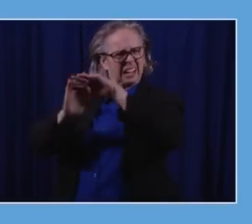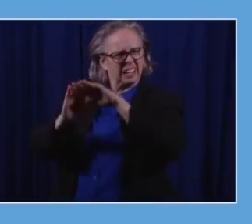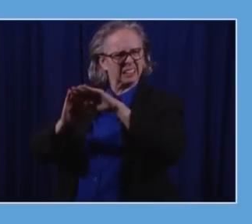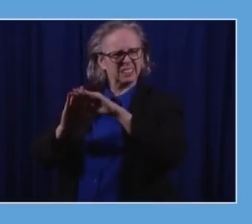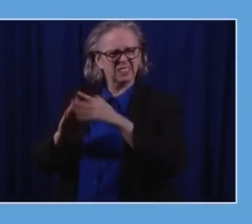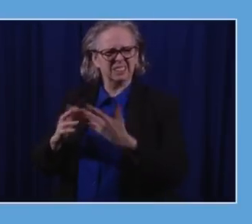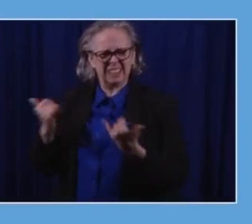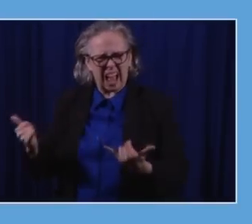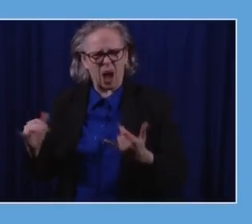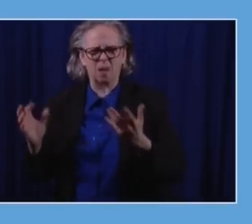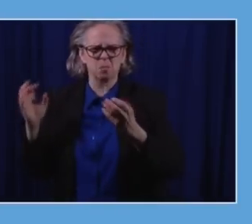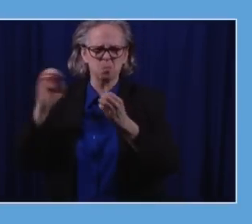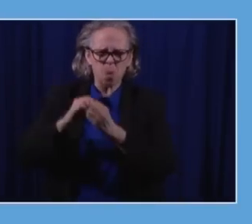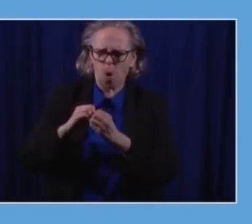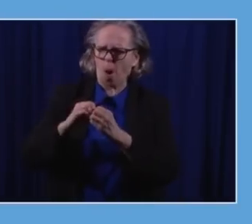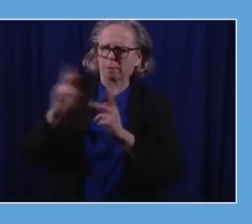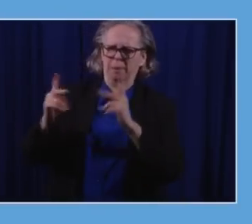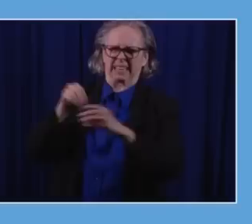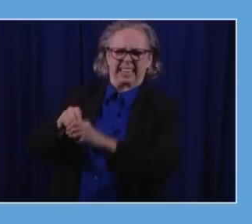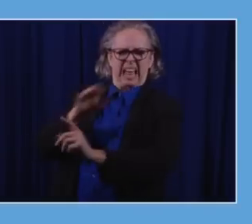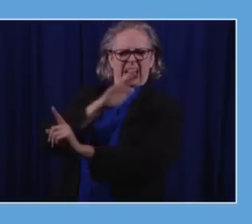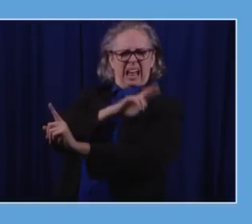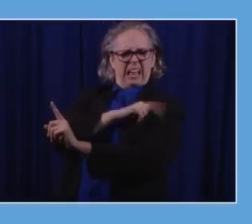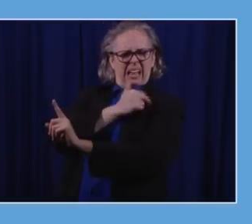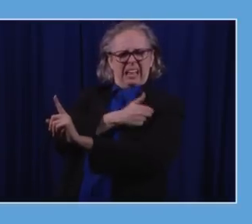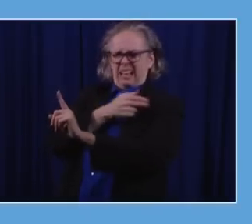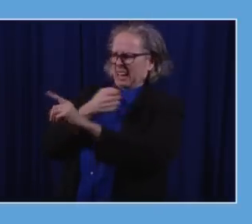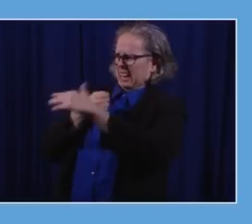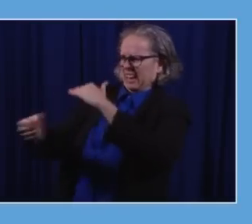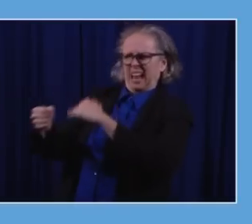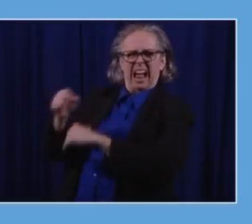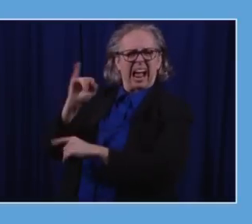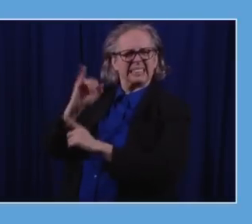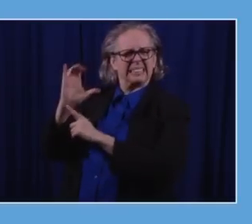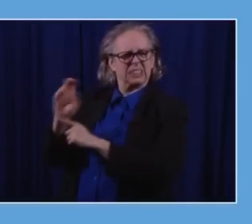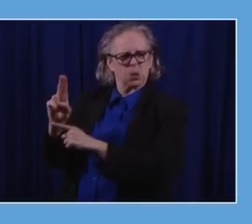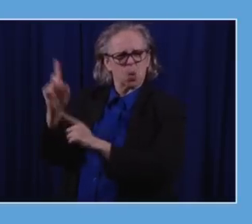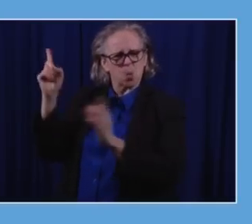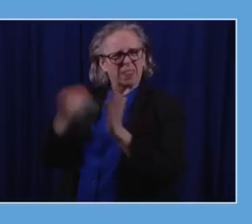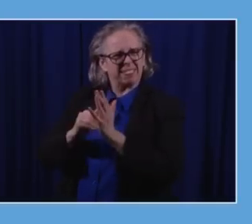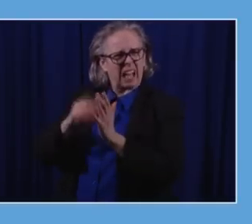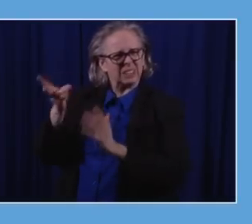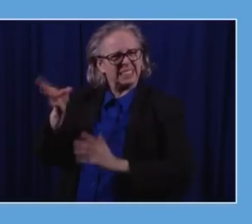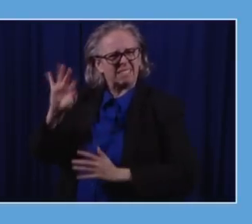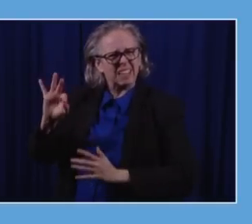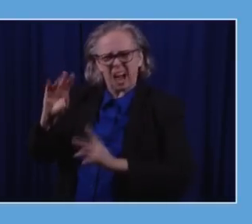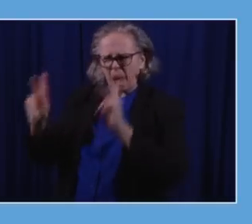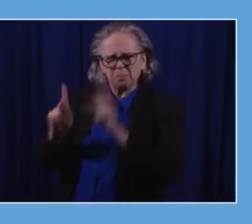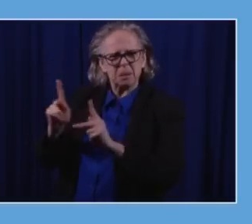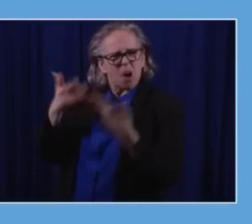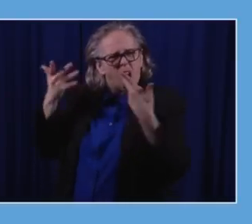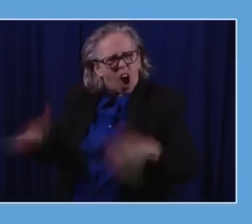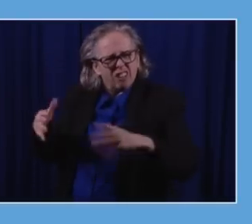the sun 9 this is a skinny a 59% increase from just 2 weeks ago. We also currently have 1079 patients who are in the intensive care unit. Which is